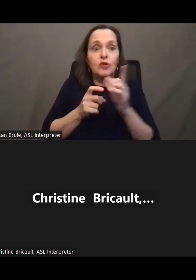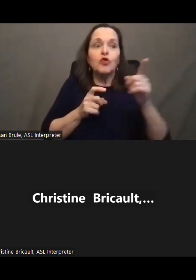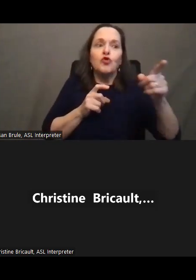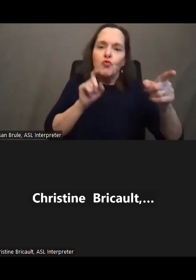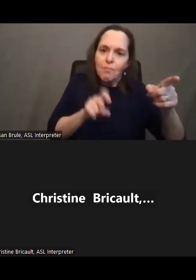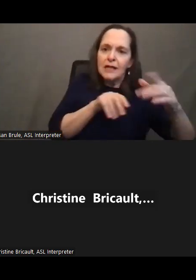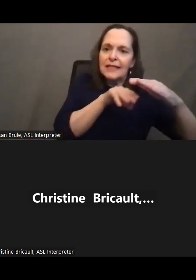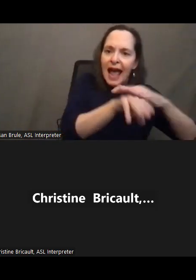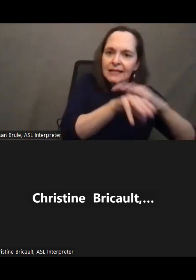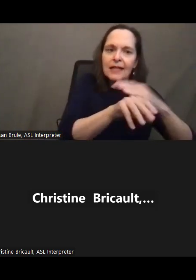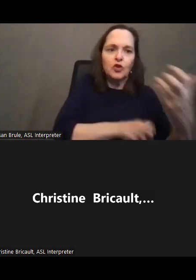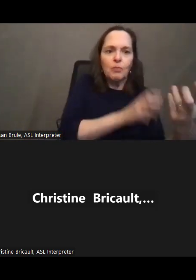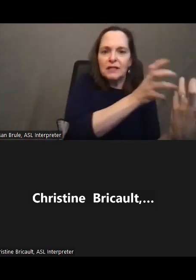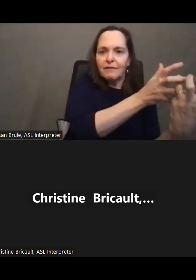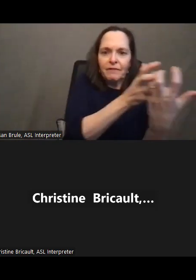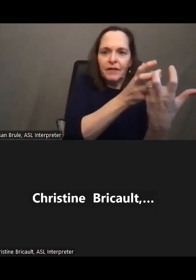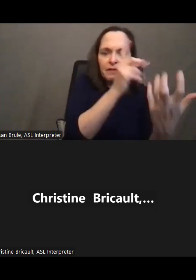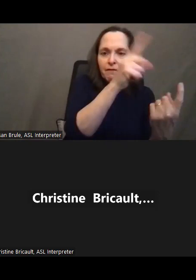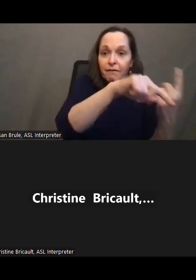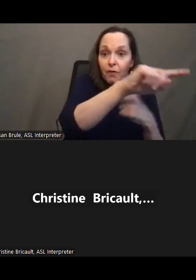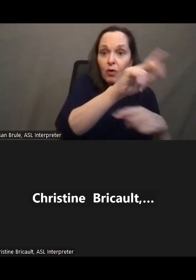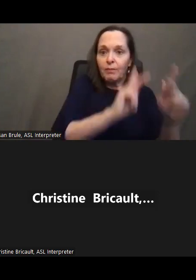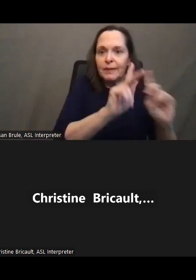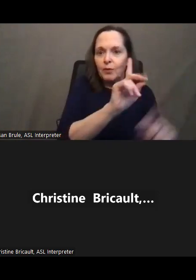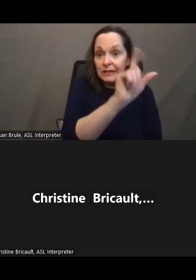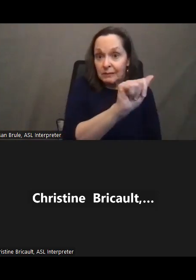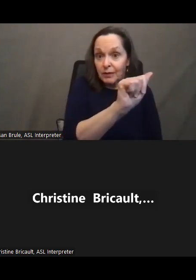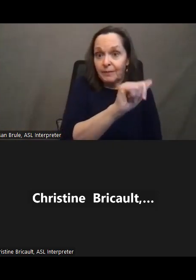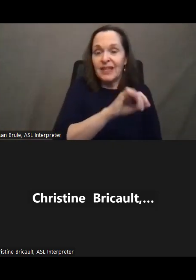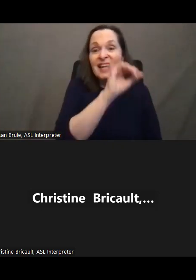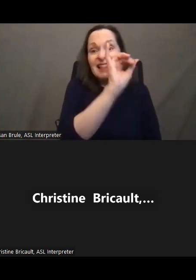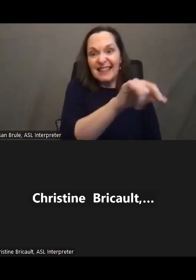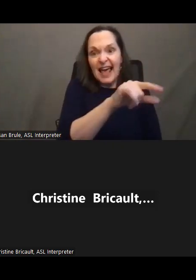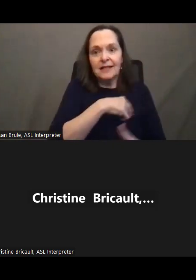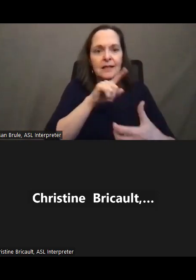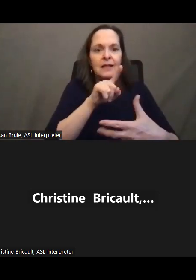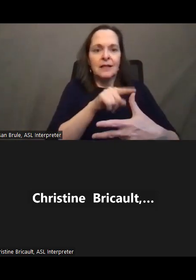Now almost 20 years after the ADA was passed congress passed the Americans